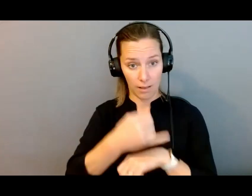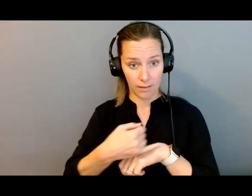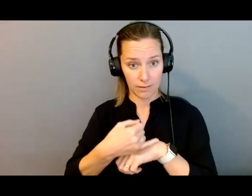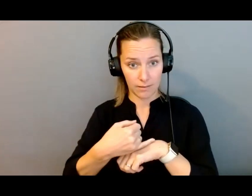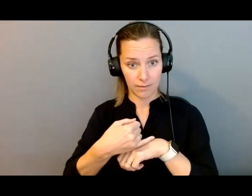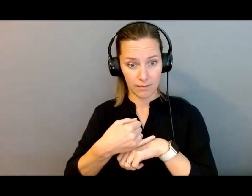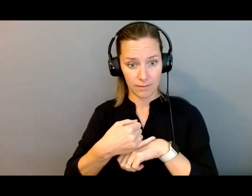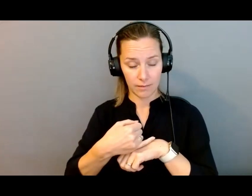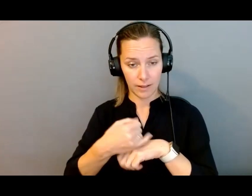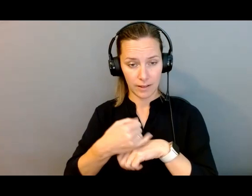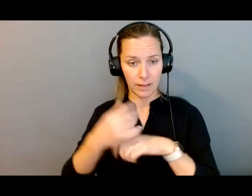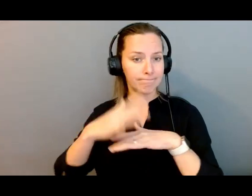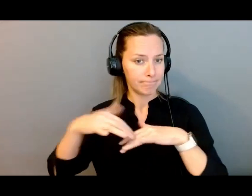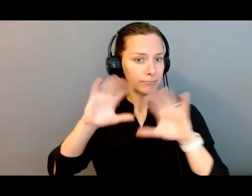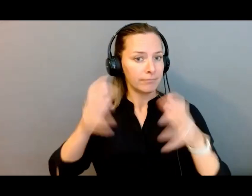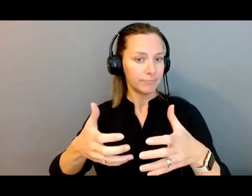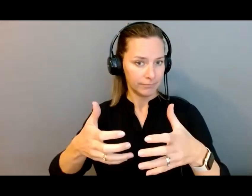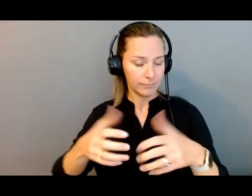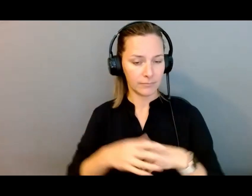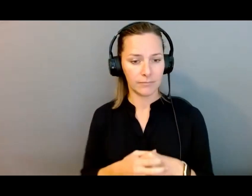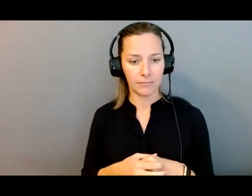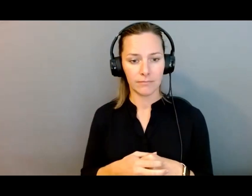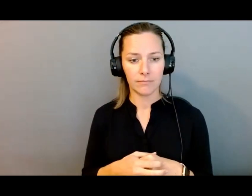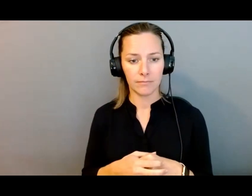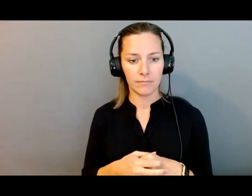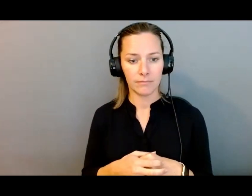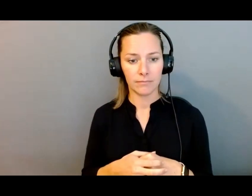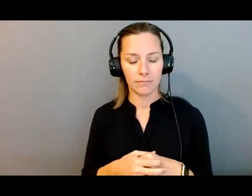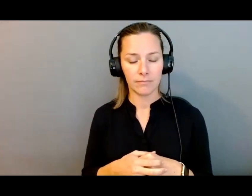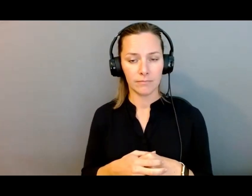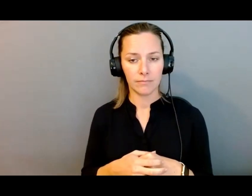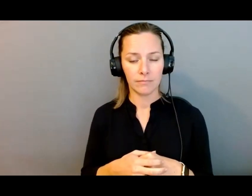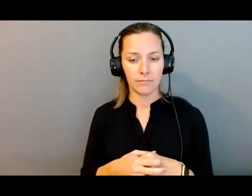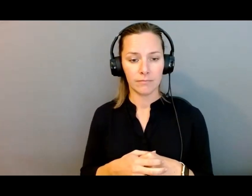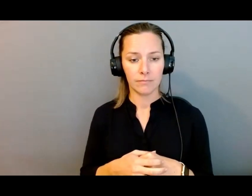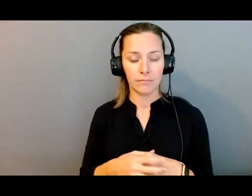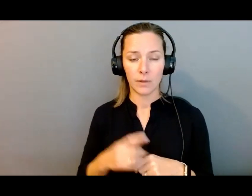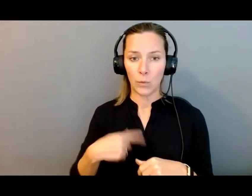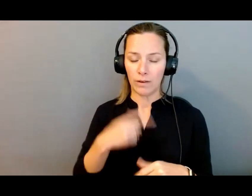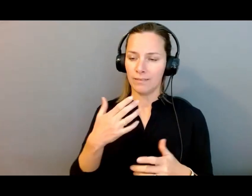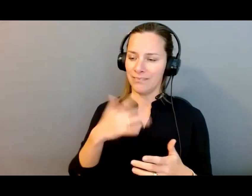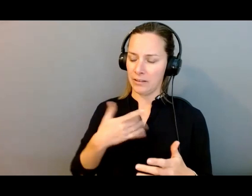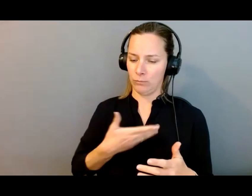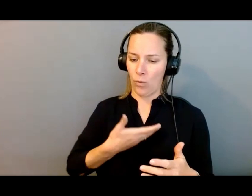First Nation. And we are thankful to be welcome on these lands in friendship.